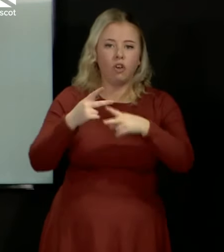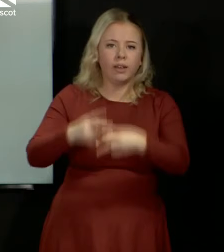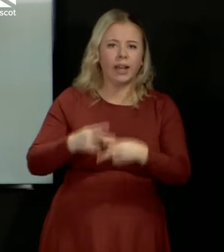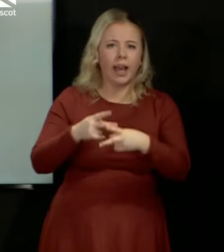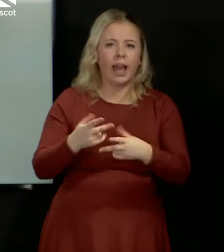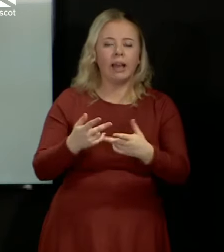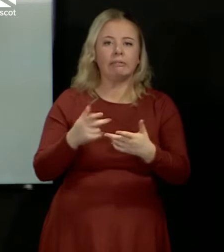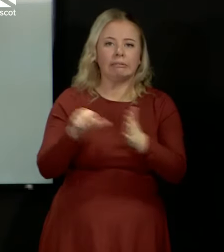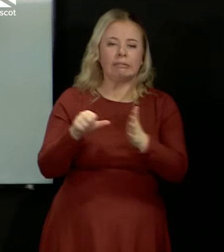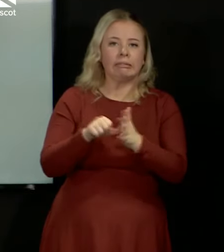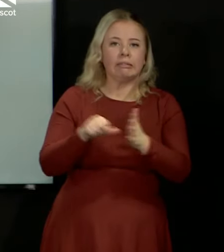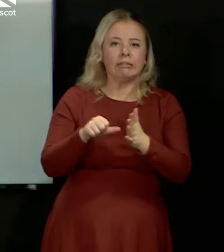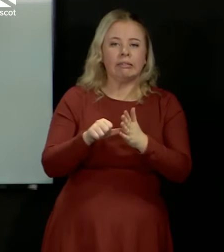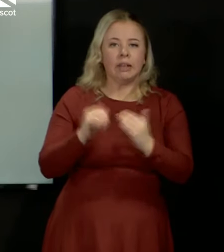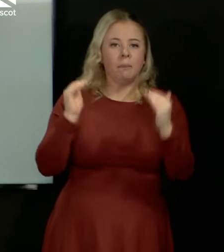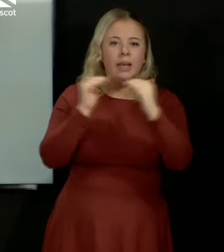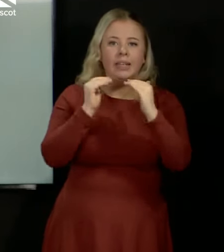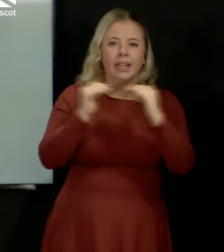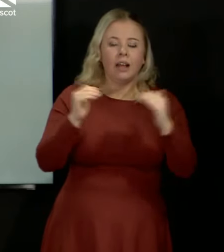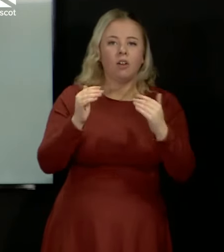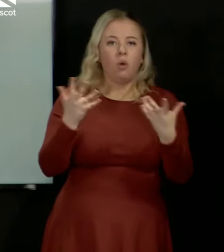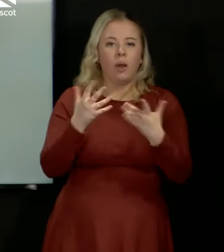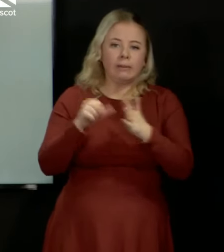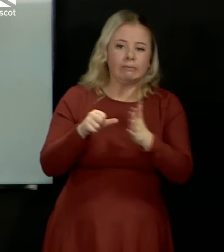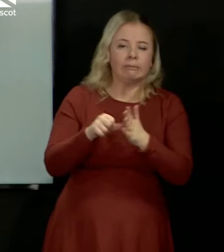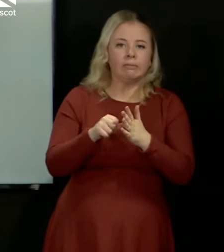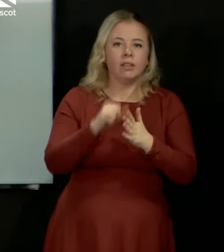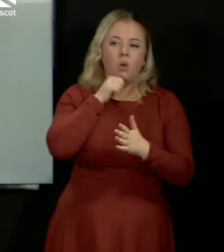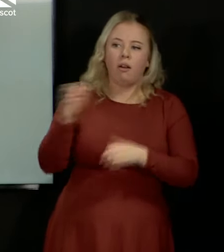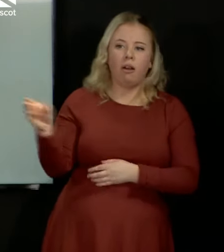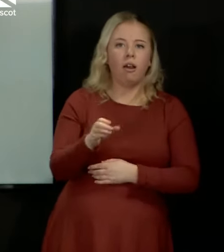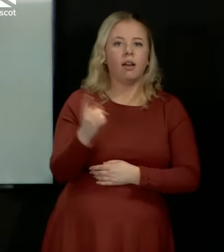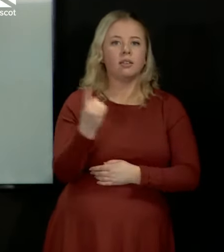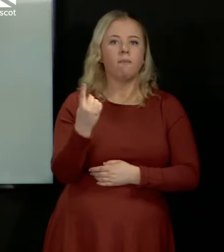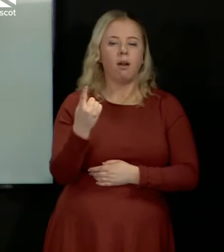standards they are required to meet, where that is made more difficult. So if there is